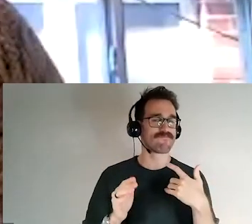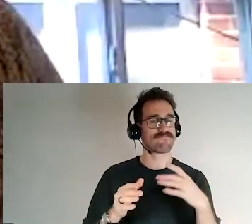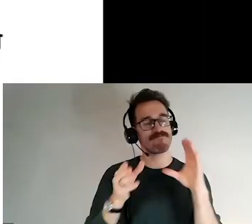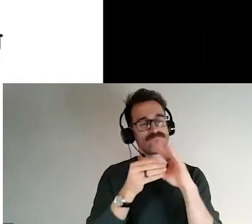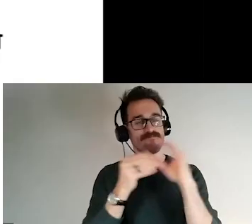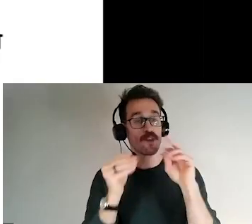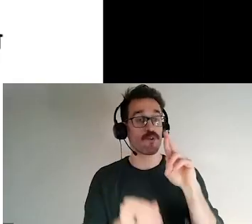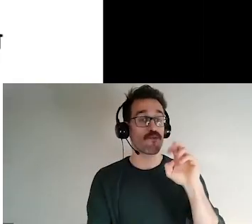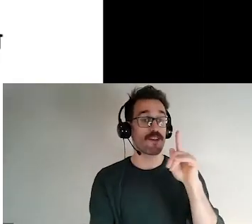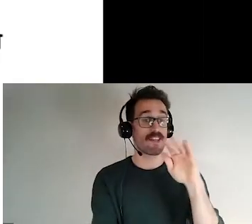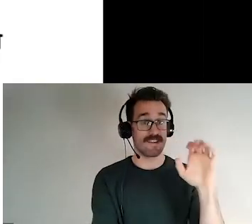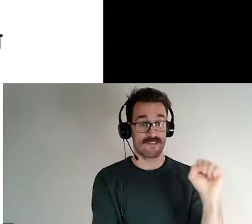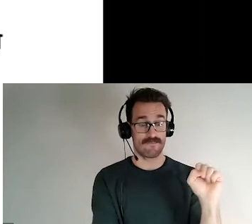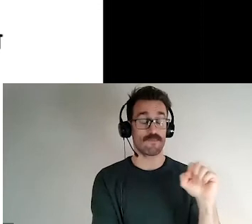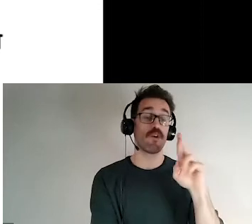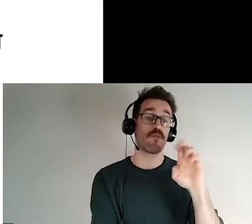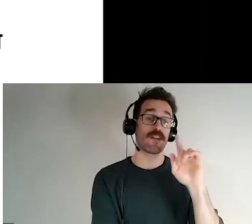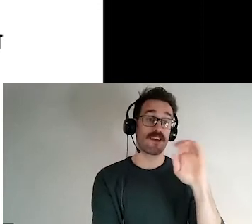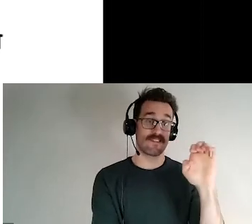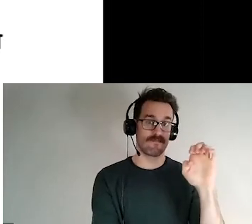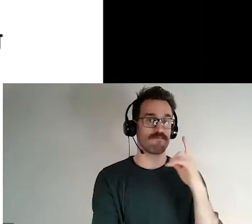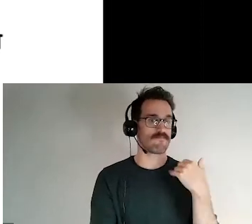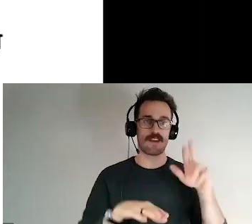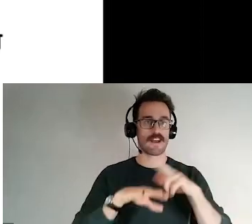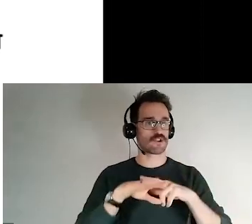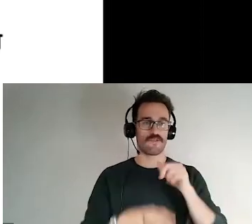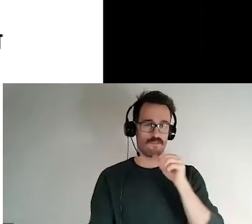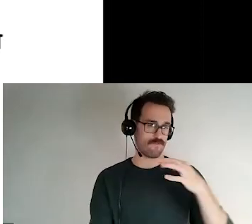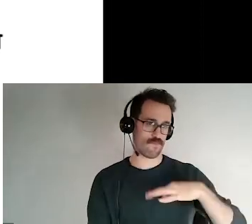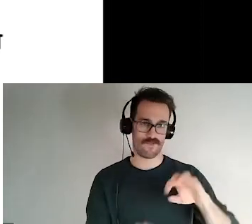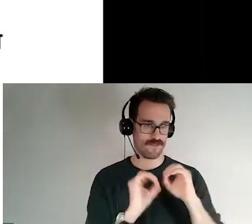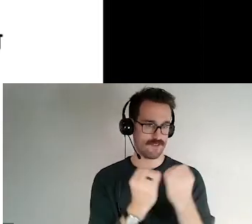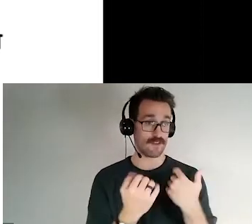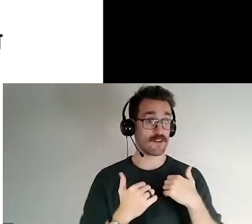We are a national non-profit and what we try hard to do is foster positive change for people living